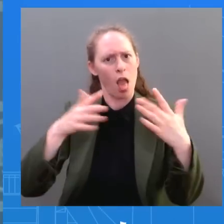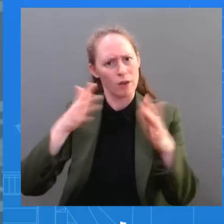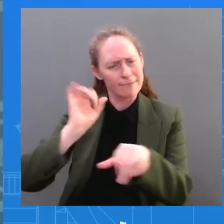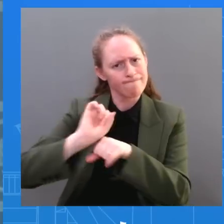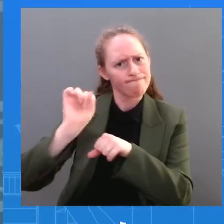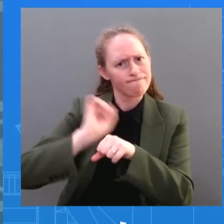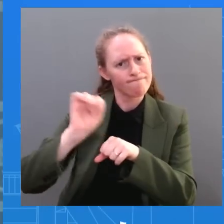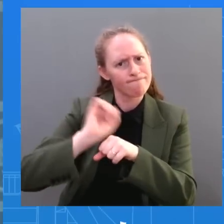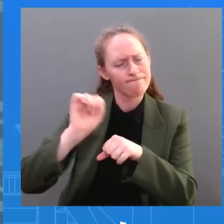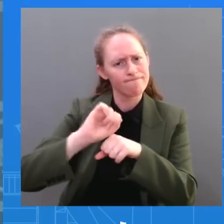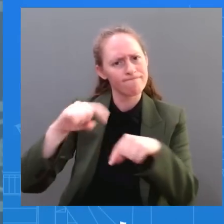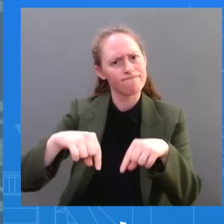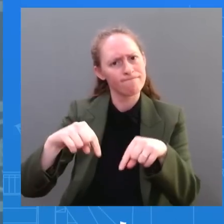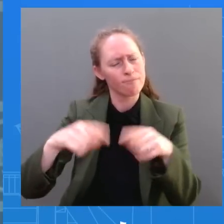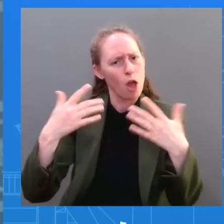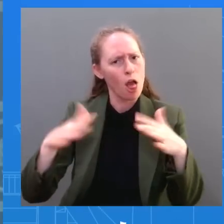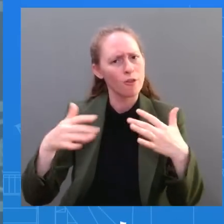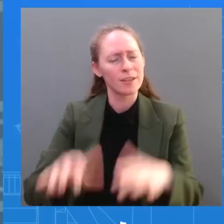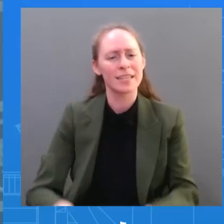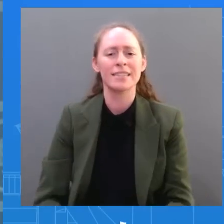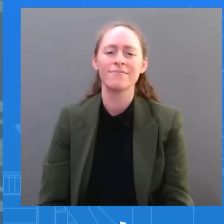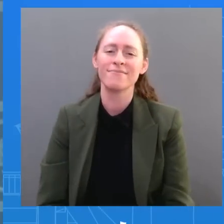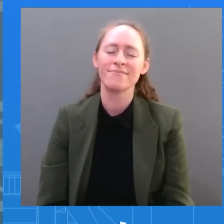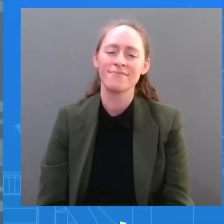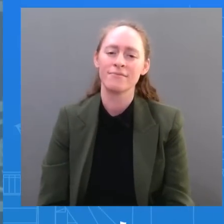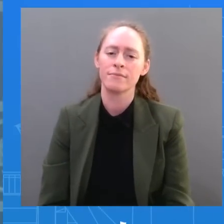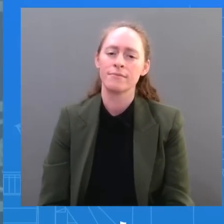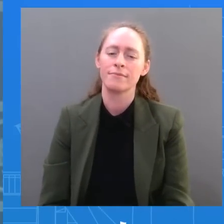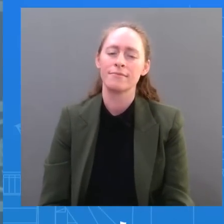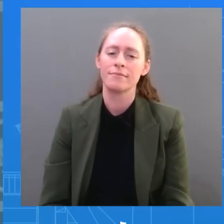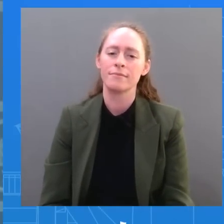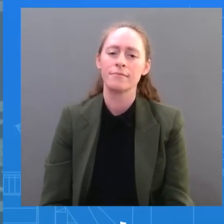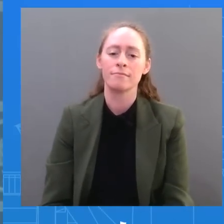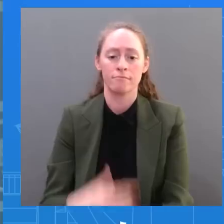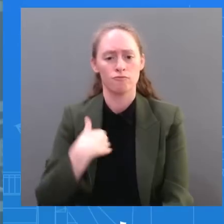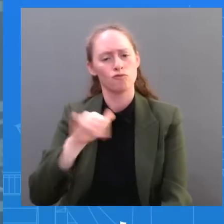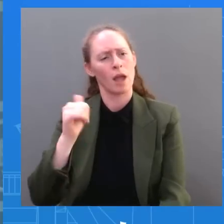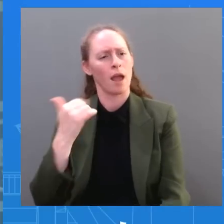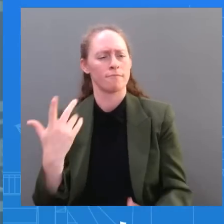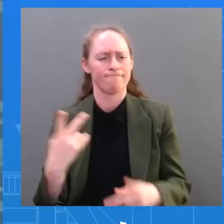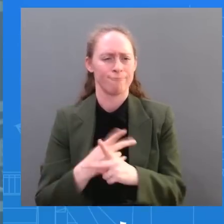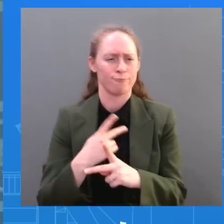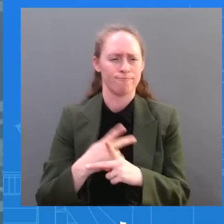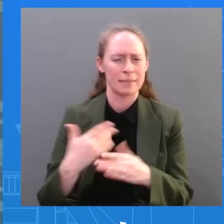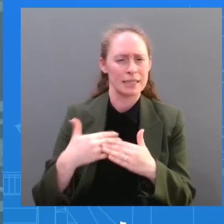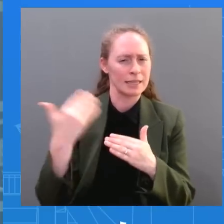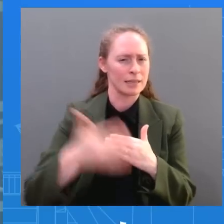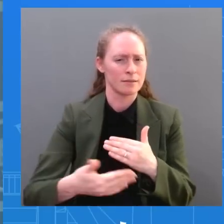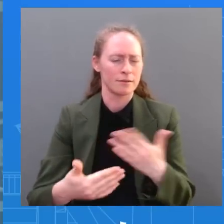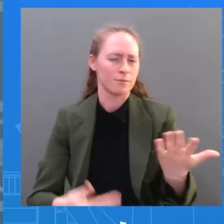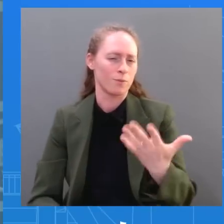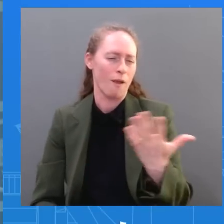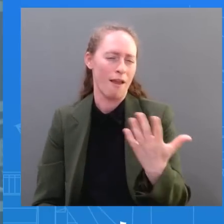we're trying to see what the next steps are. The Press: So, you're going to open up everything for us? Ms. Jean-Pierre: I'm not saying that. I'm just saying that we're willing to work with you on this.